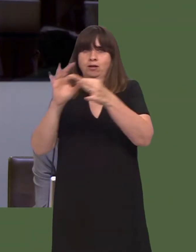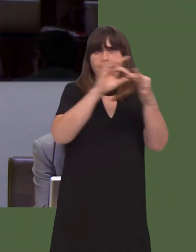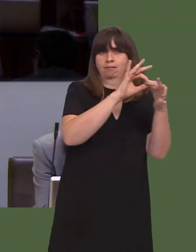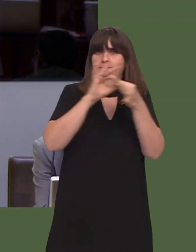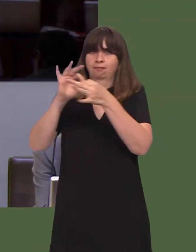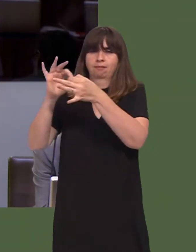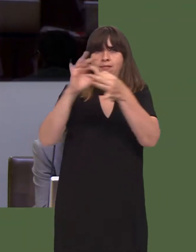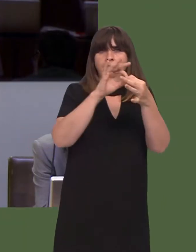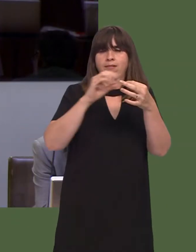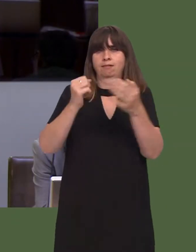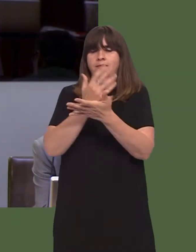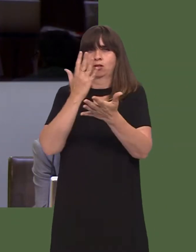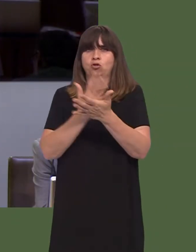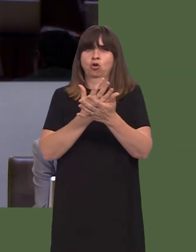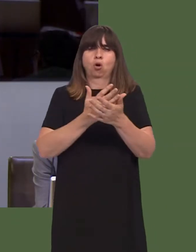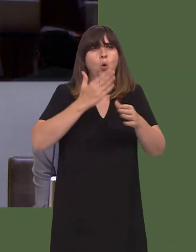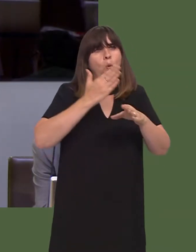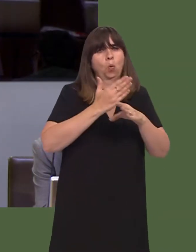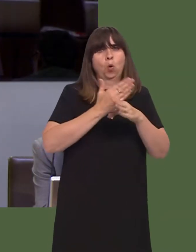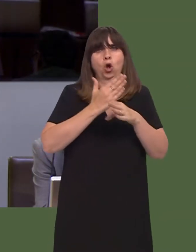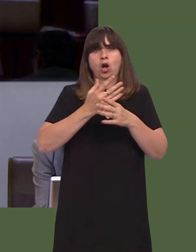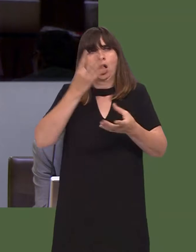to deliver and expand the relevant workplace learning in Wales?